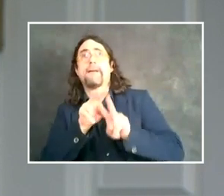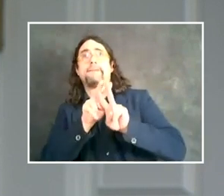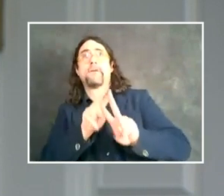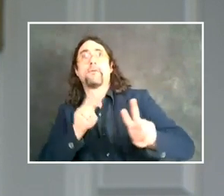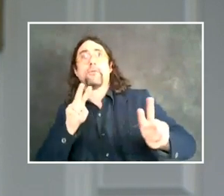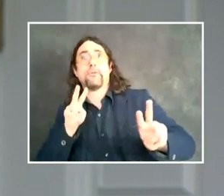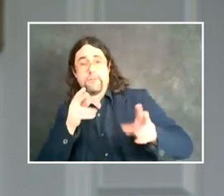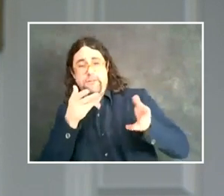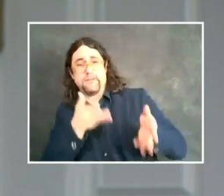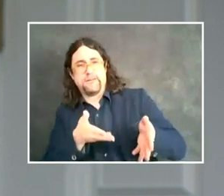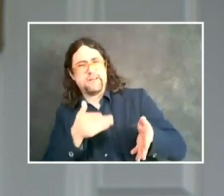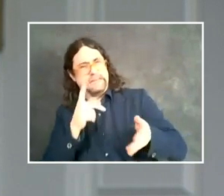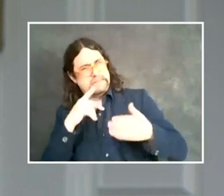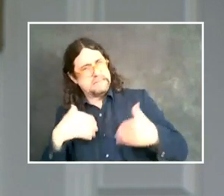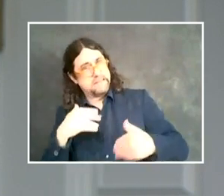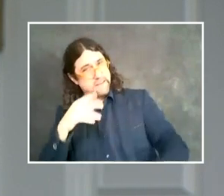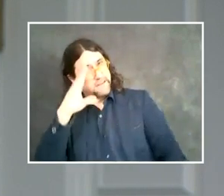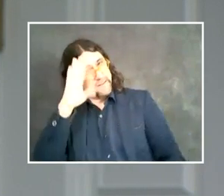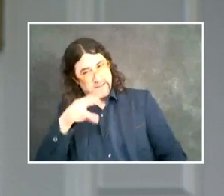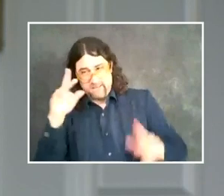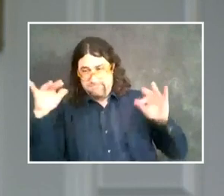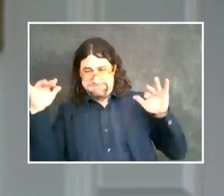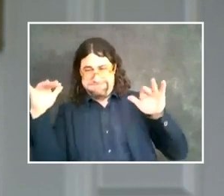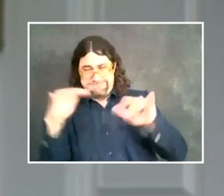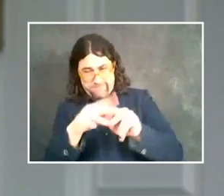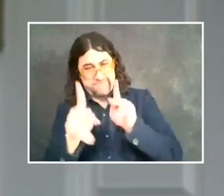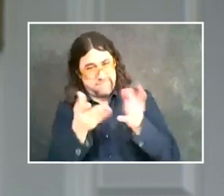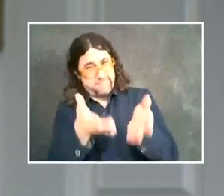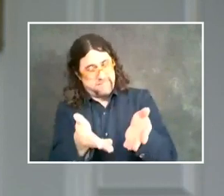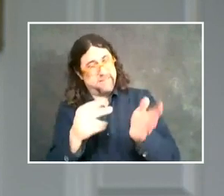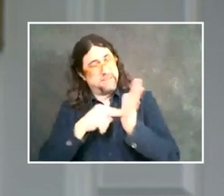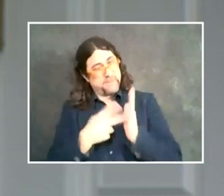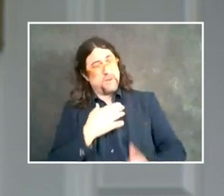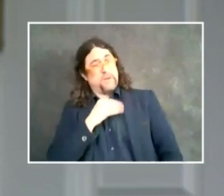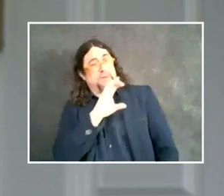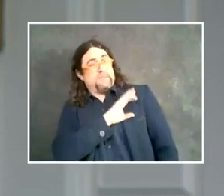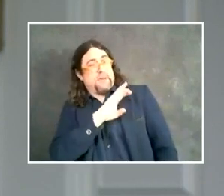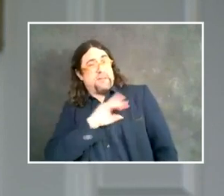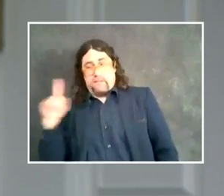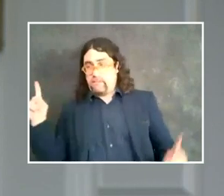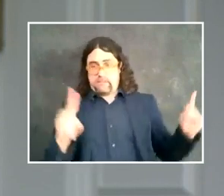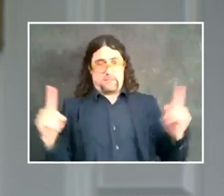DEPARTMENT AT RISK. AND IT CANNOT HAPPEN. AND IT WILL NOT HAPPEN.